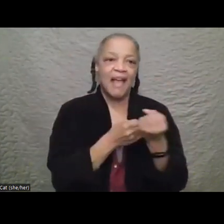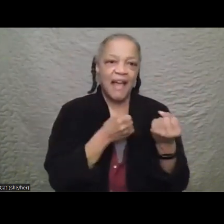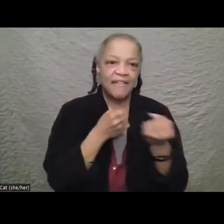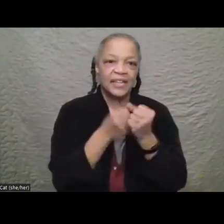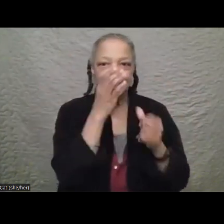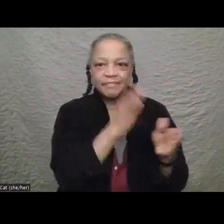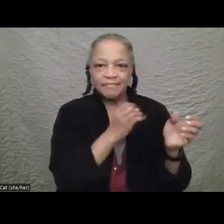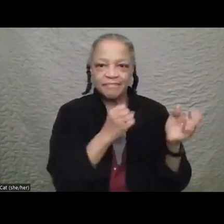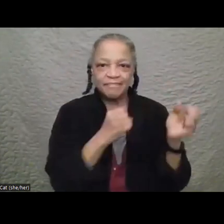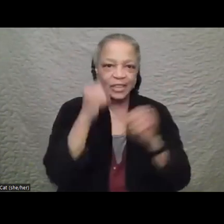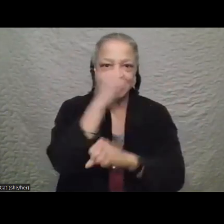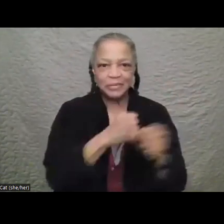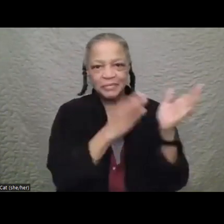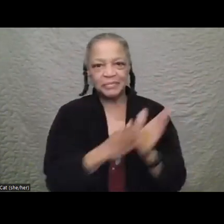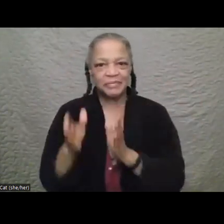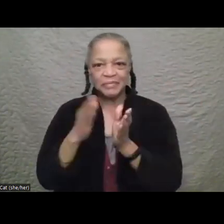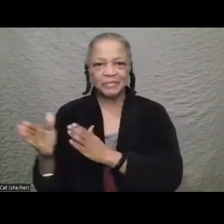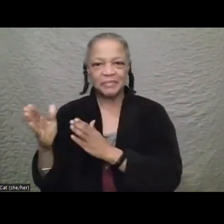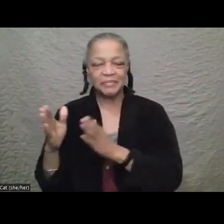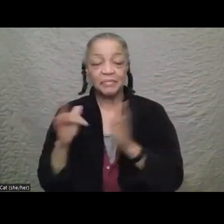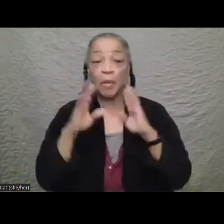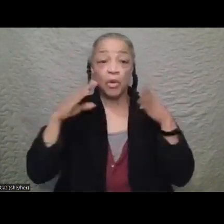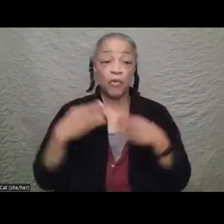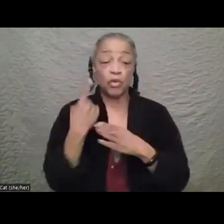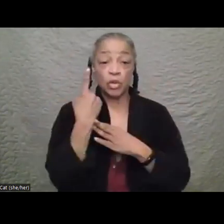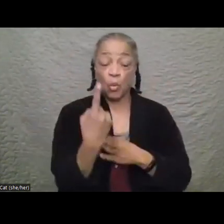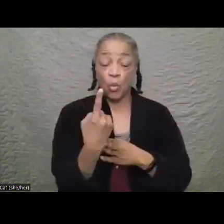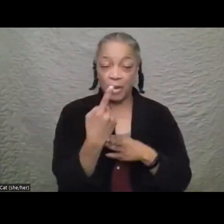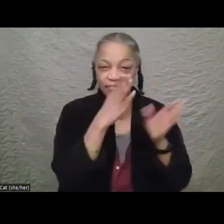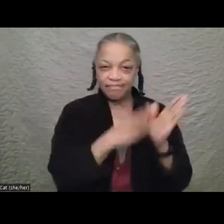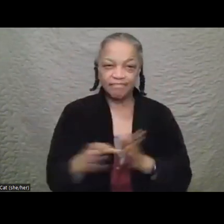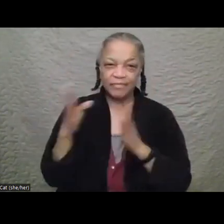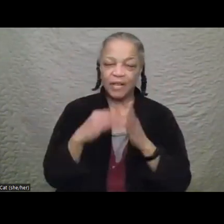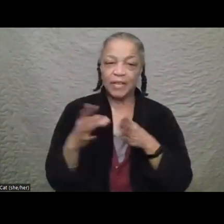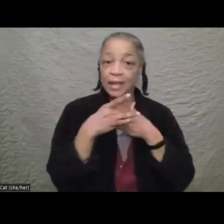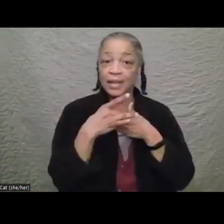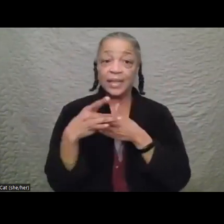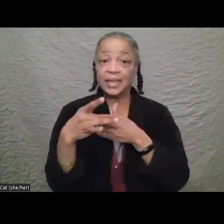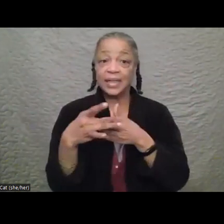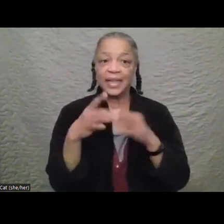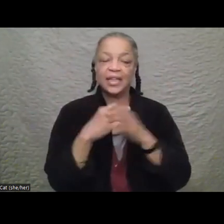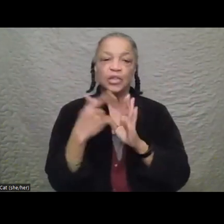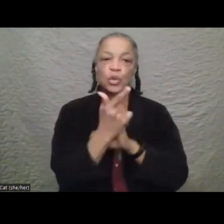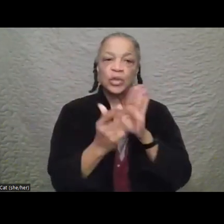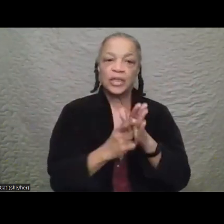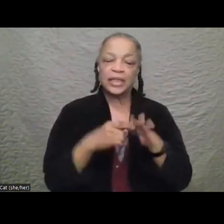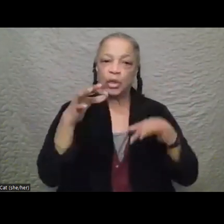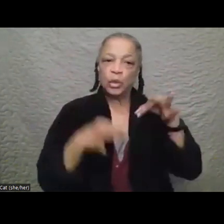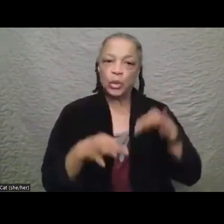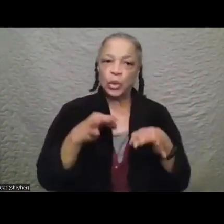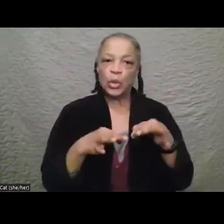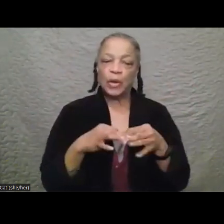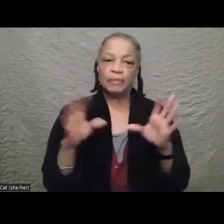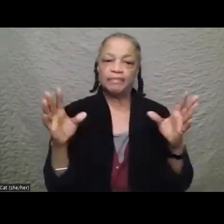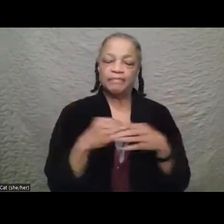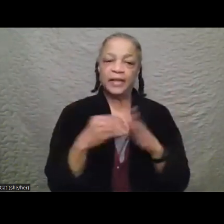Right now, I will focus on one strategy that led to litigation against the city and County